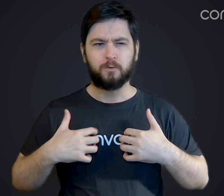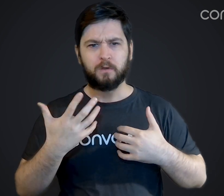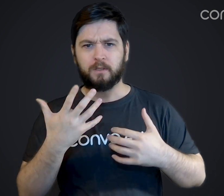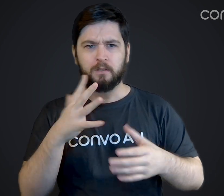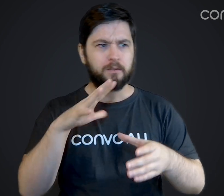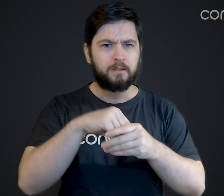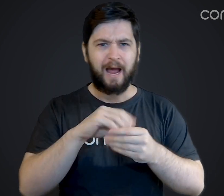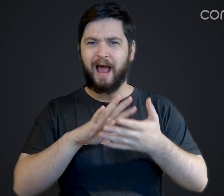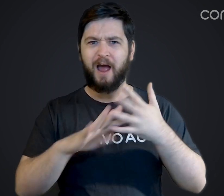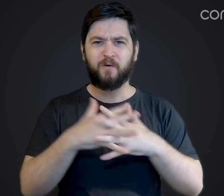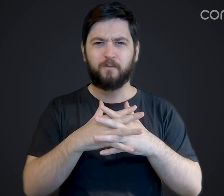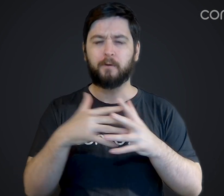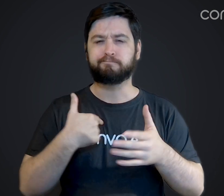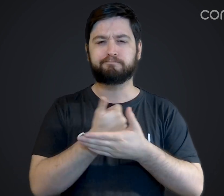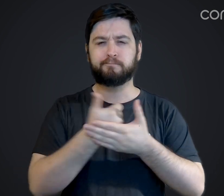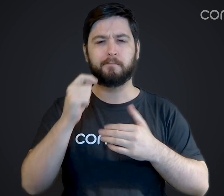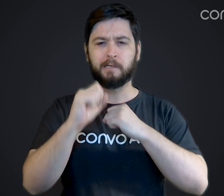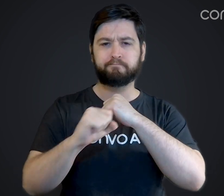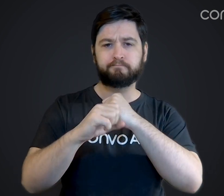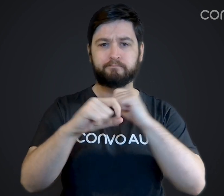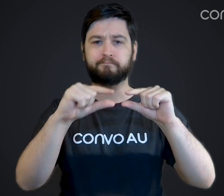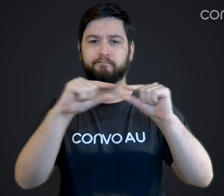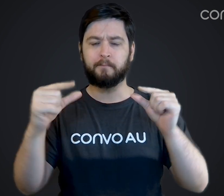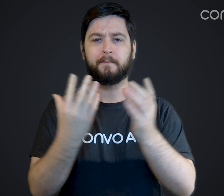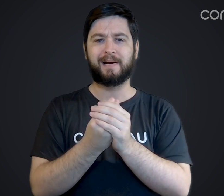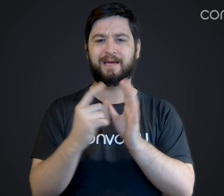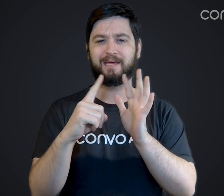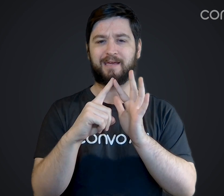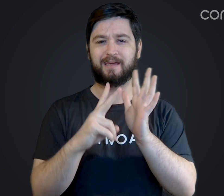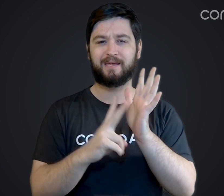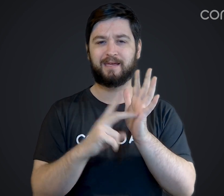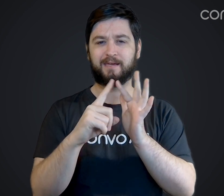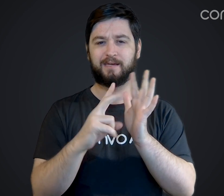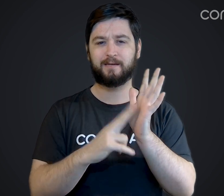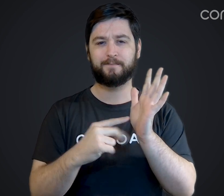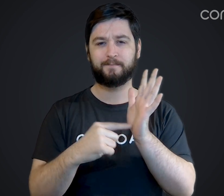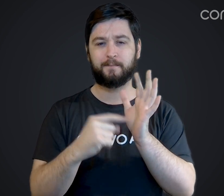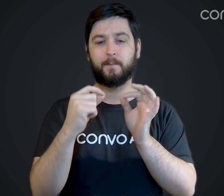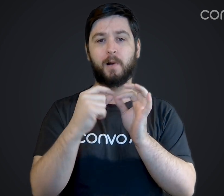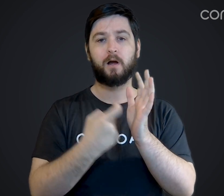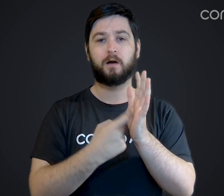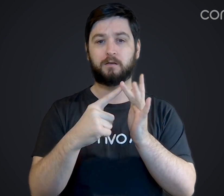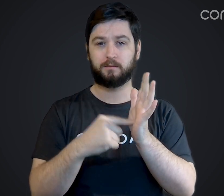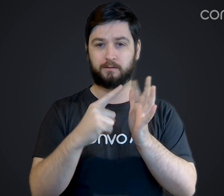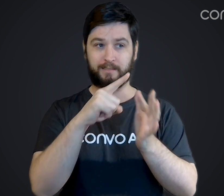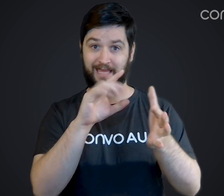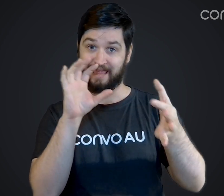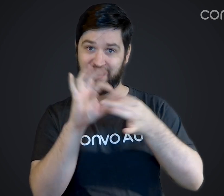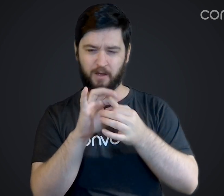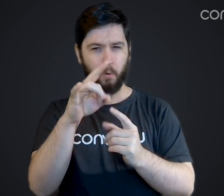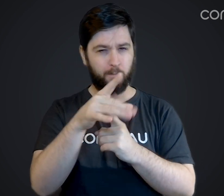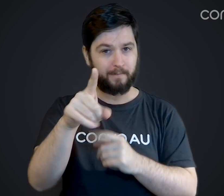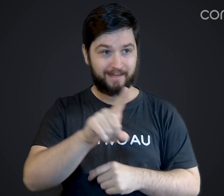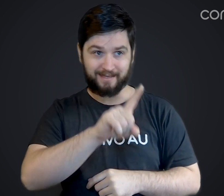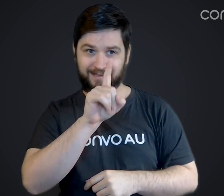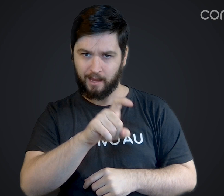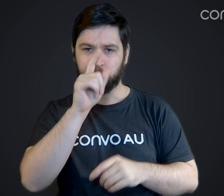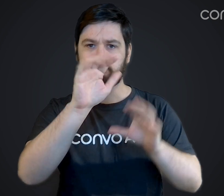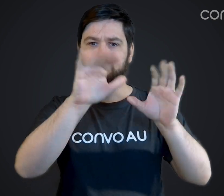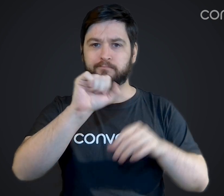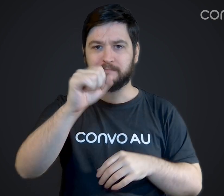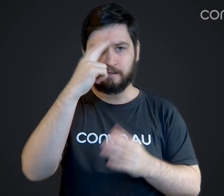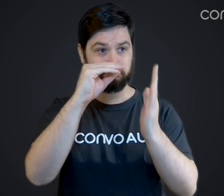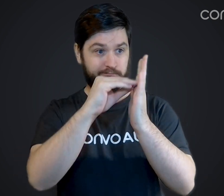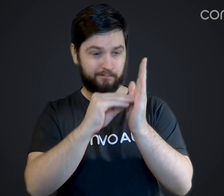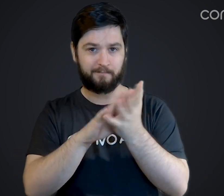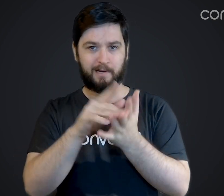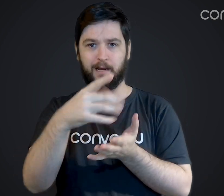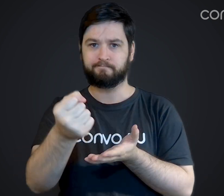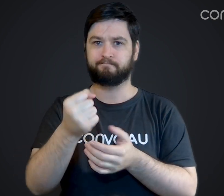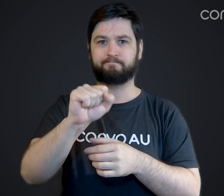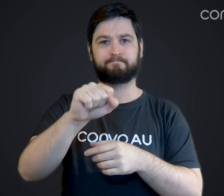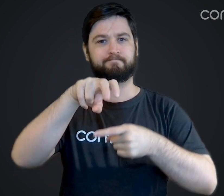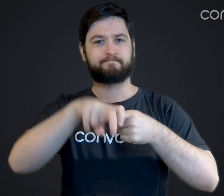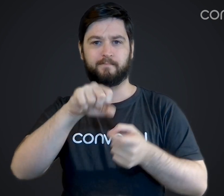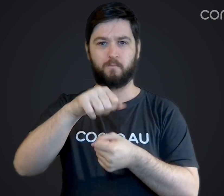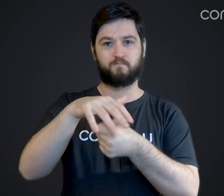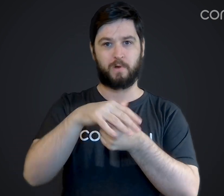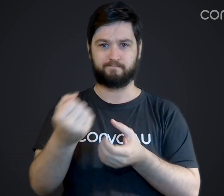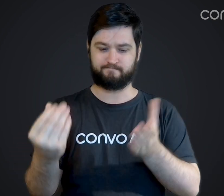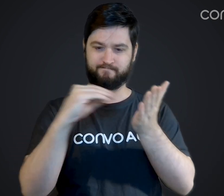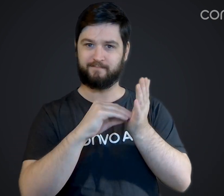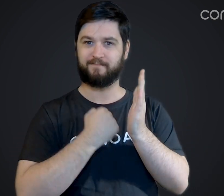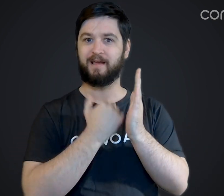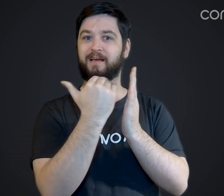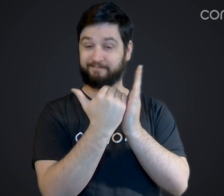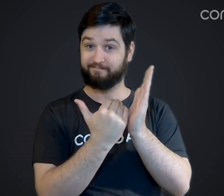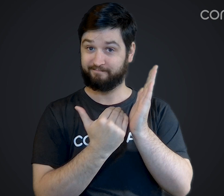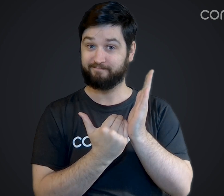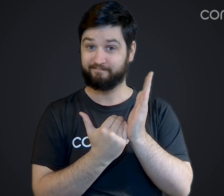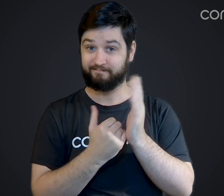kindly register through Eventbrite to secure your spot.